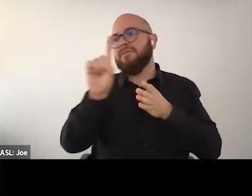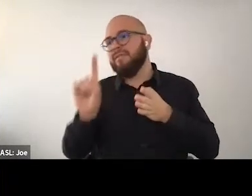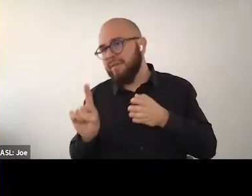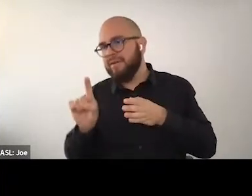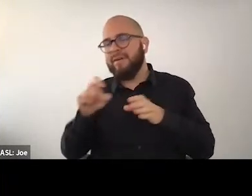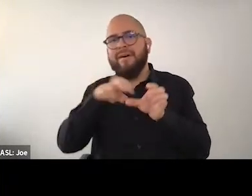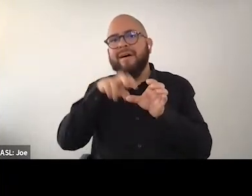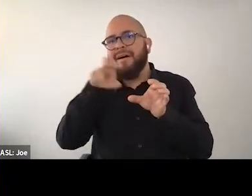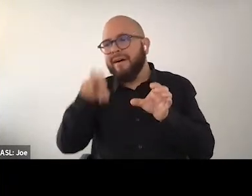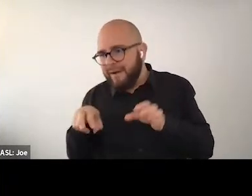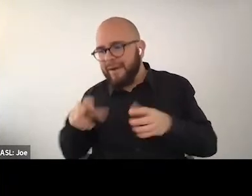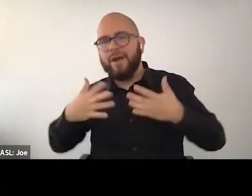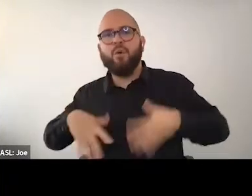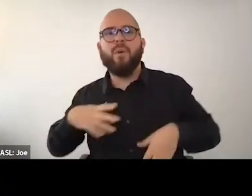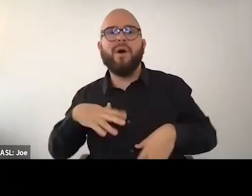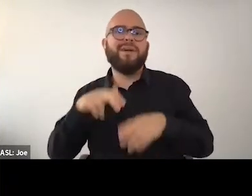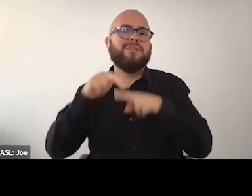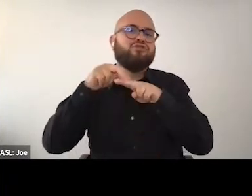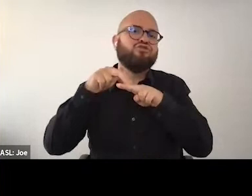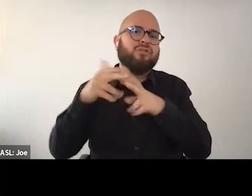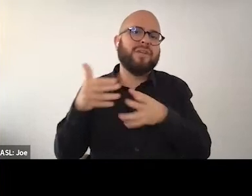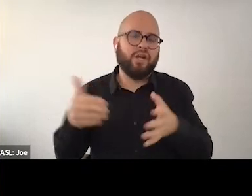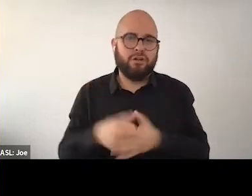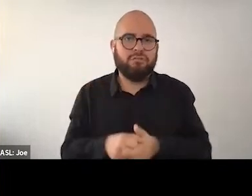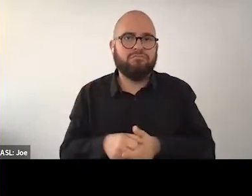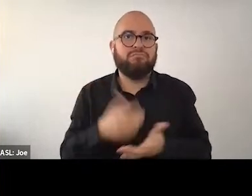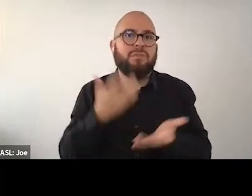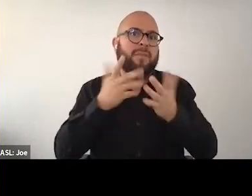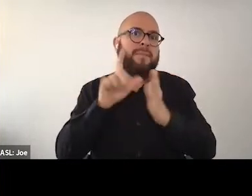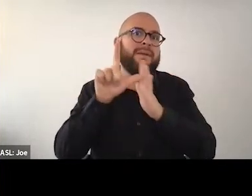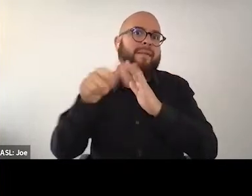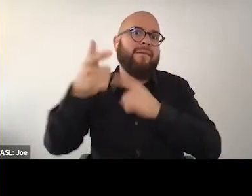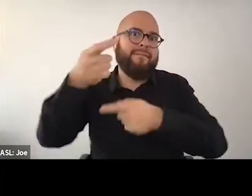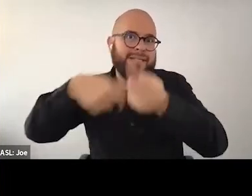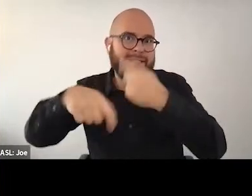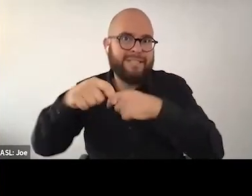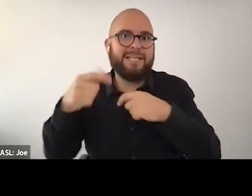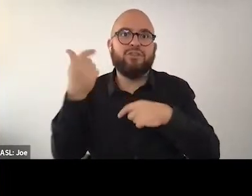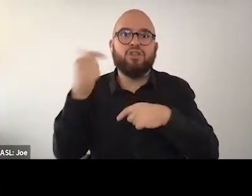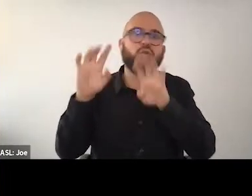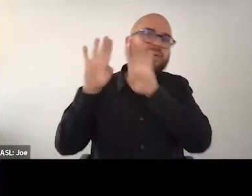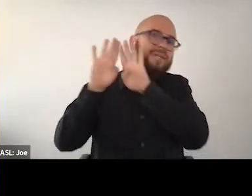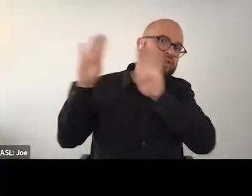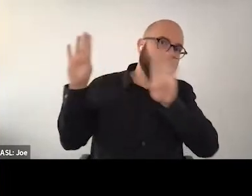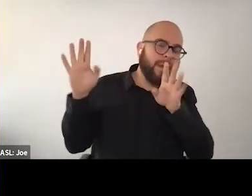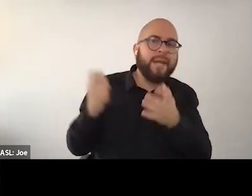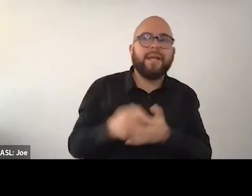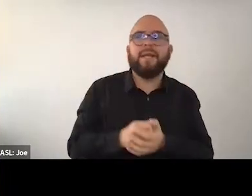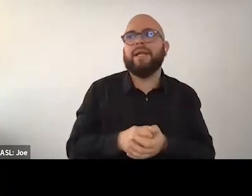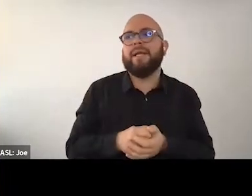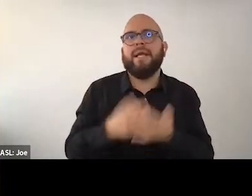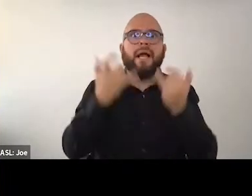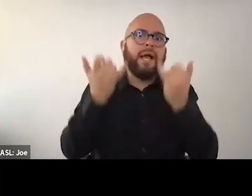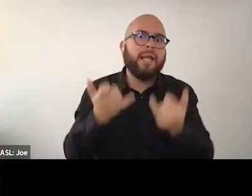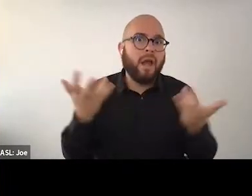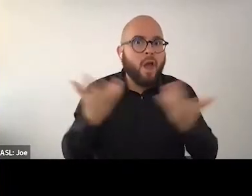They could re-shoot the same spot, change the Green Screen to be a snow-capped mountain,